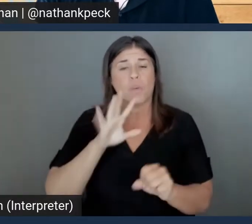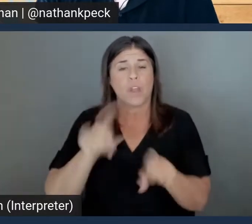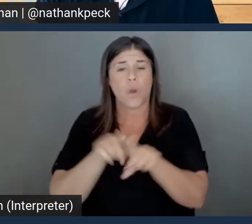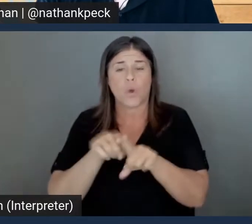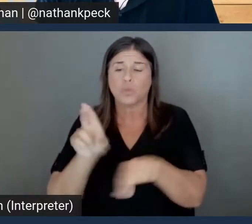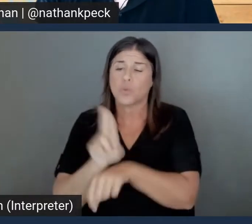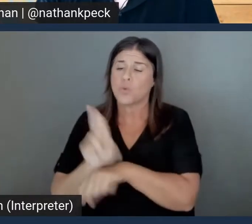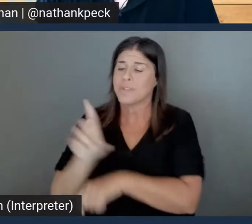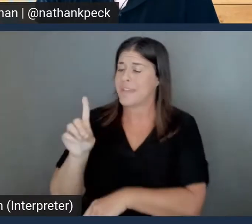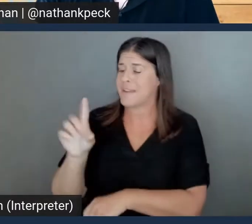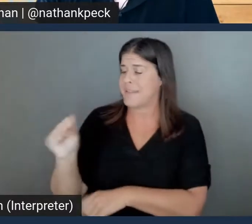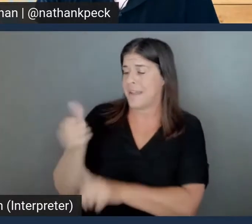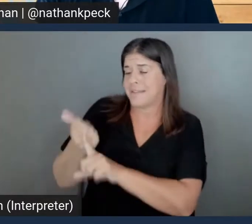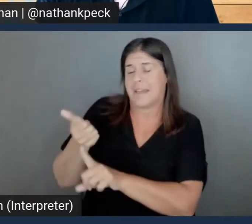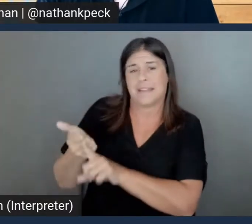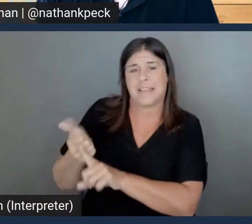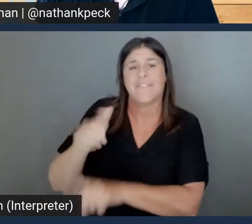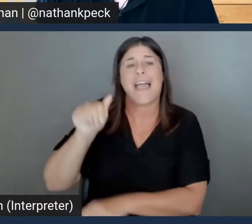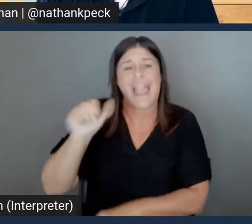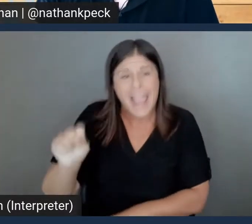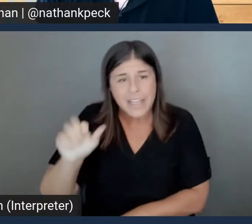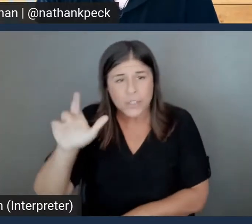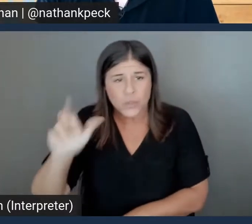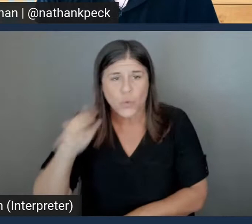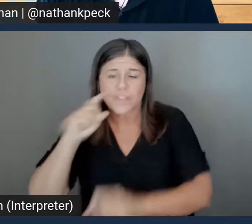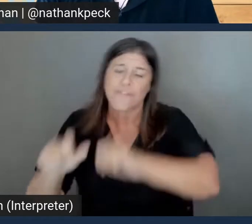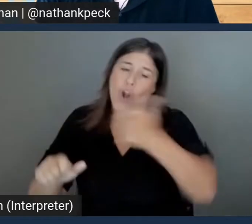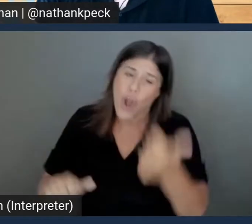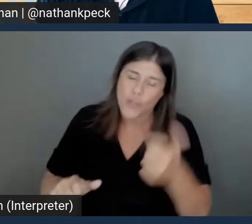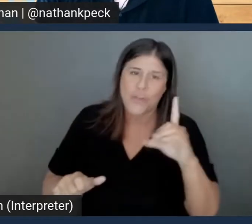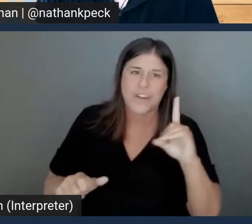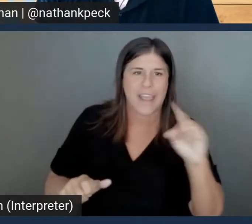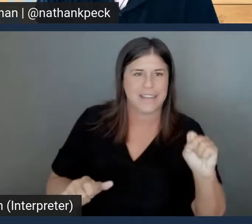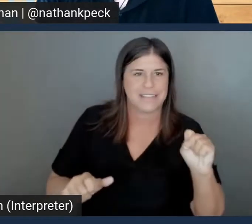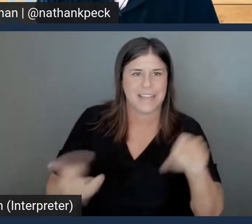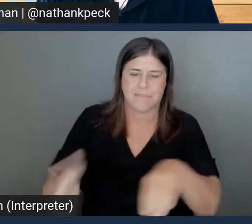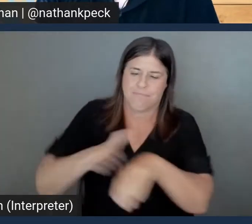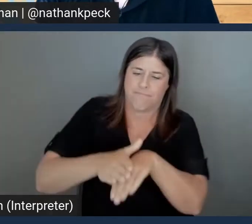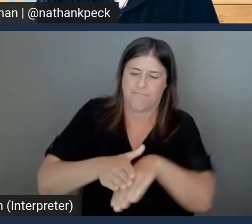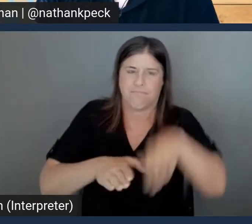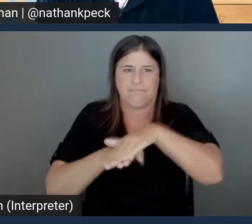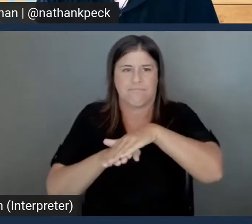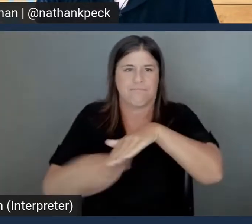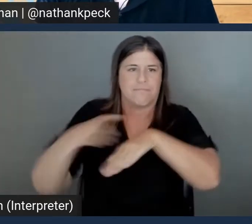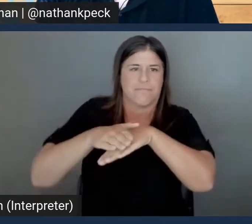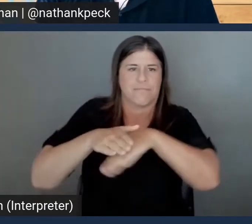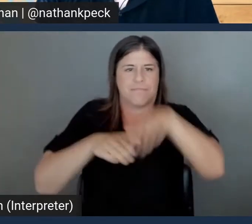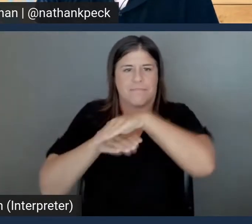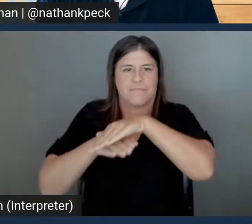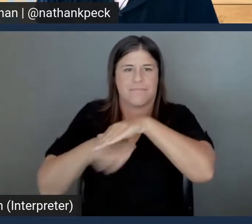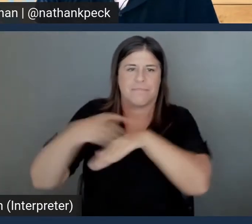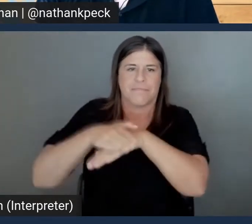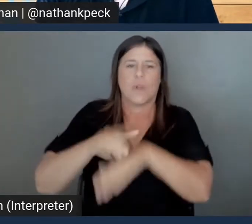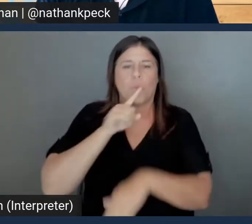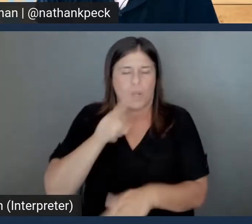as sources for other datasets and then continue building on top of it. So that's really what I wanted to talk about